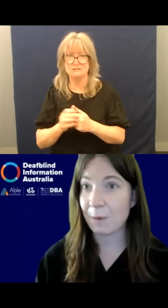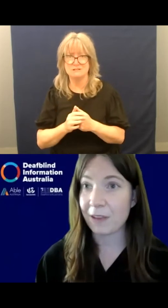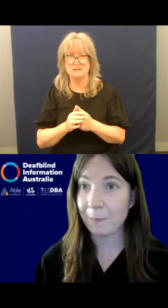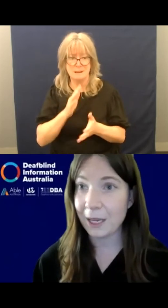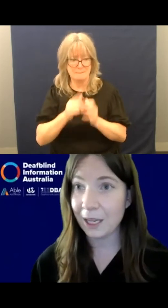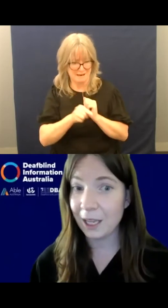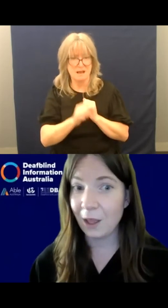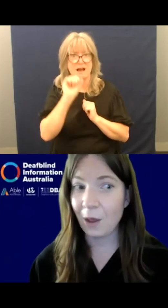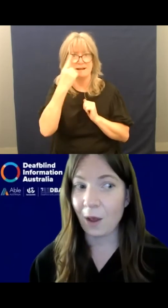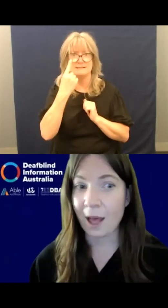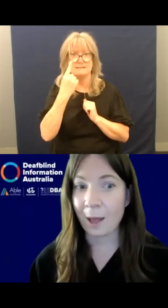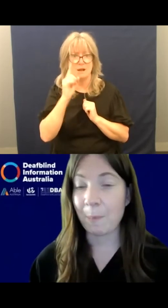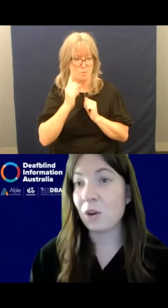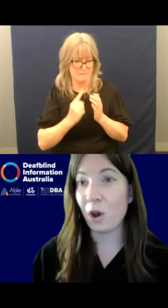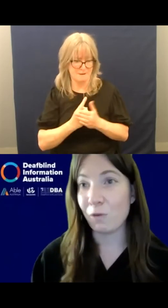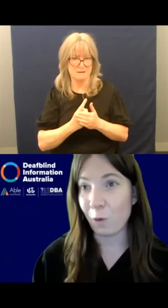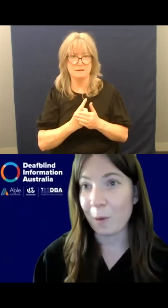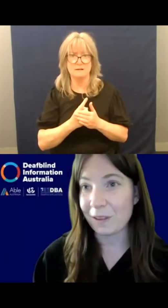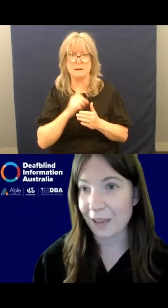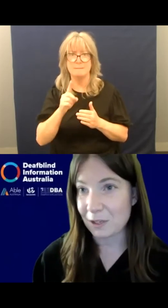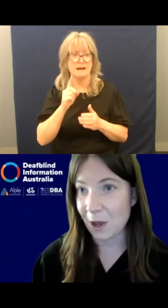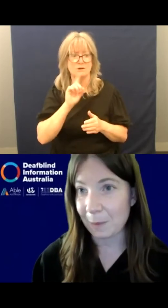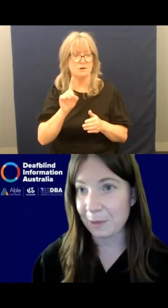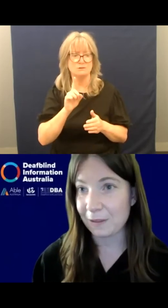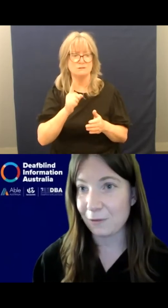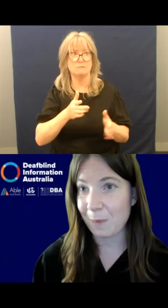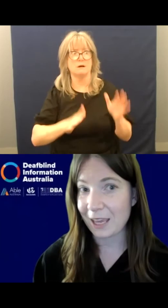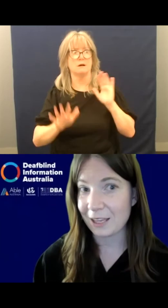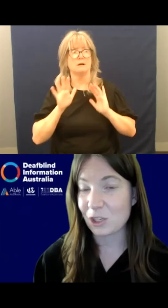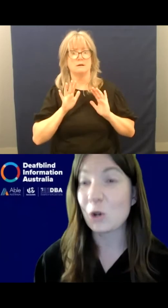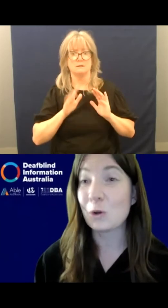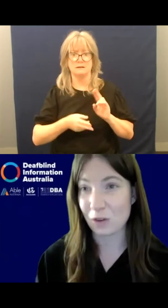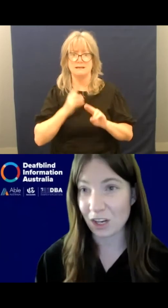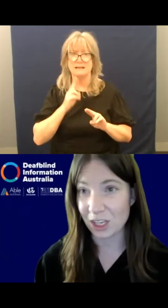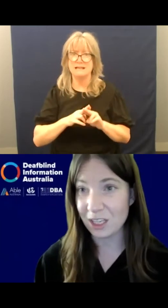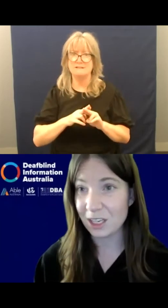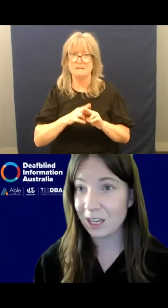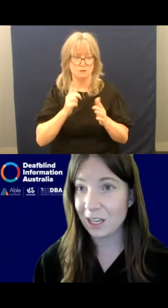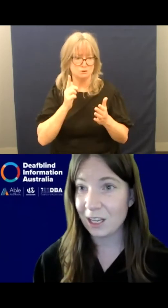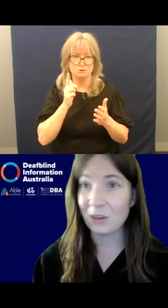happening, but not overwhelm at the same time. Because if you make it too structured you're going